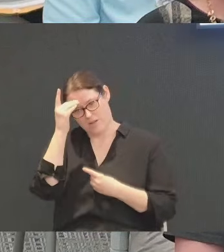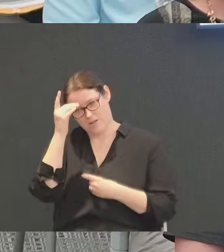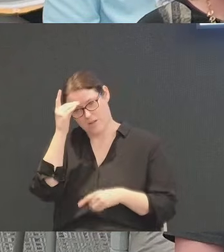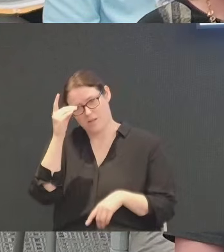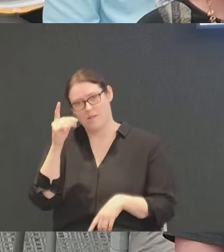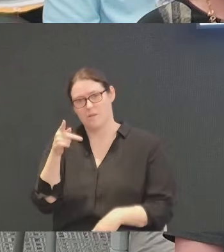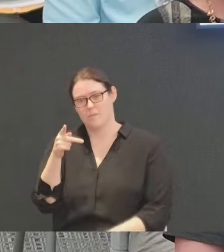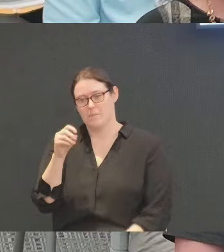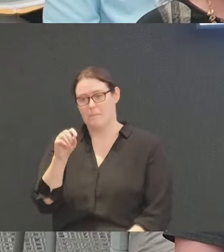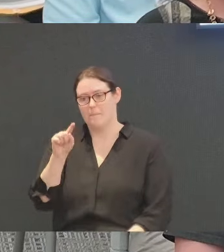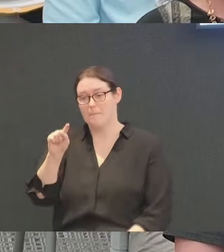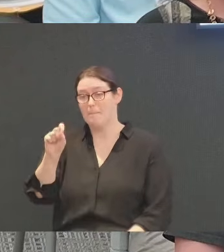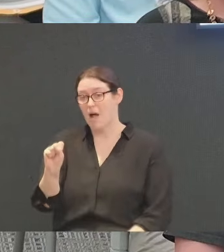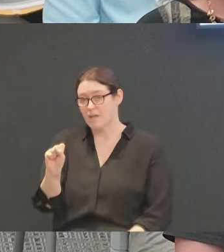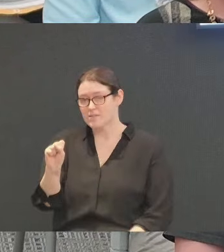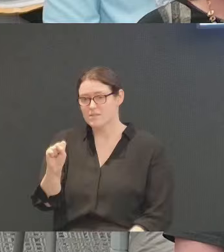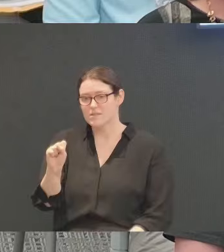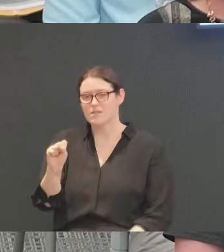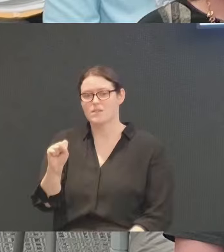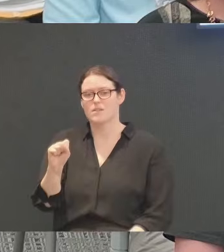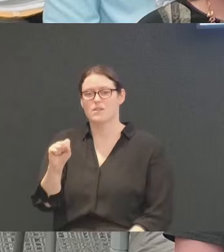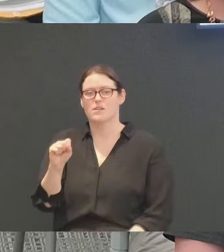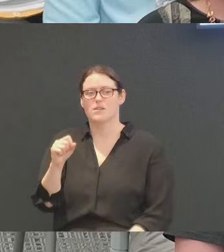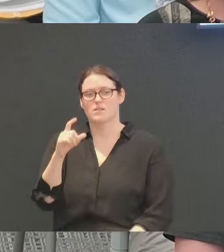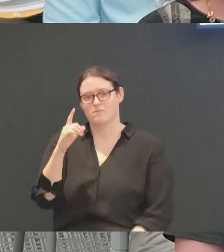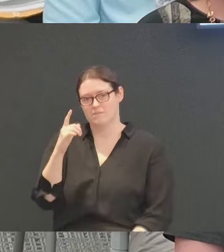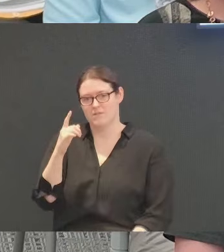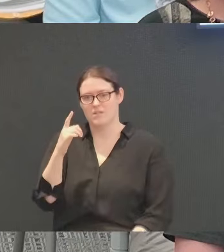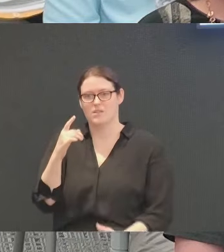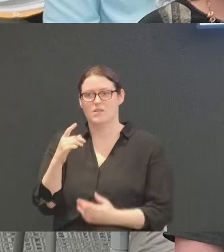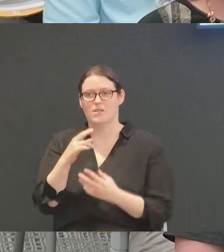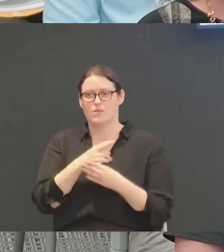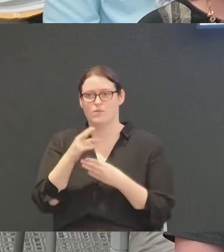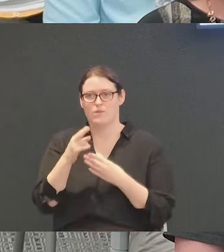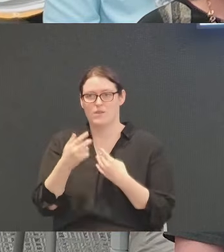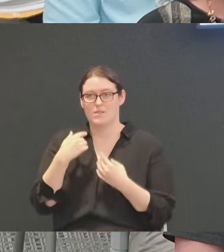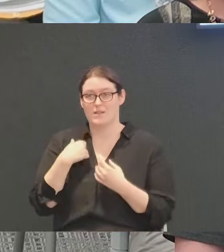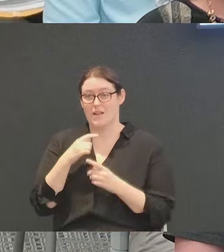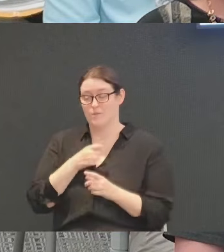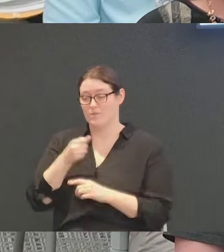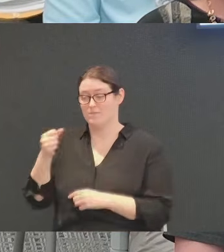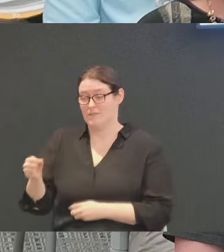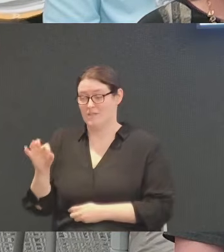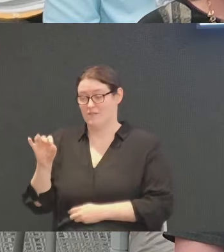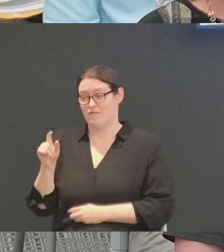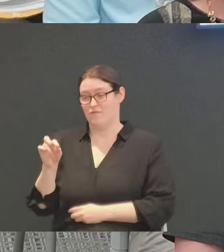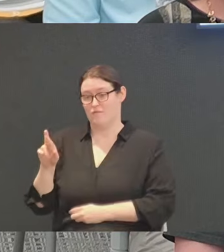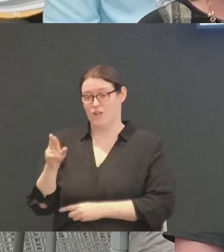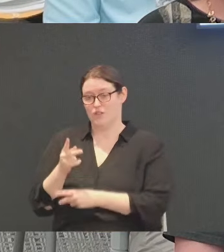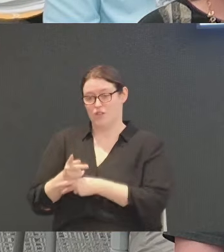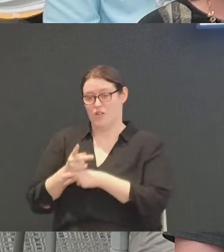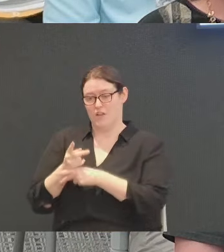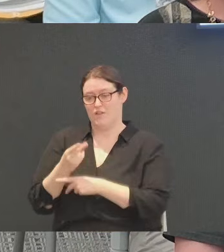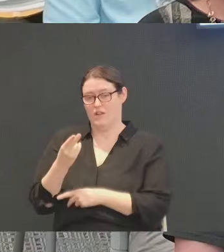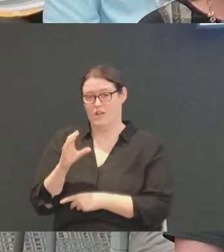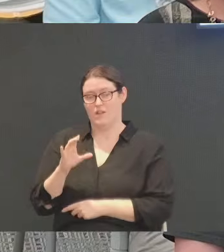tyardia syndrome as a result of being placed in foster care in Hamilton County for 14 years until